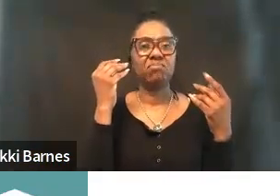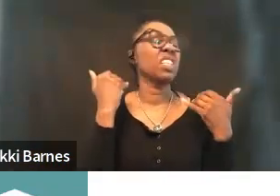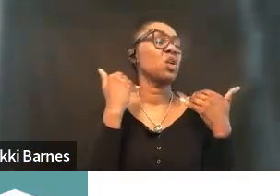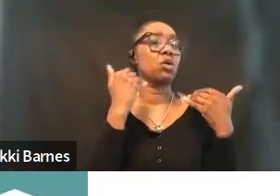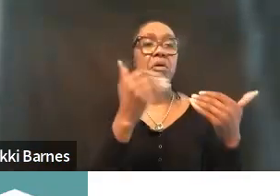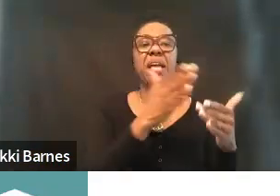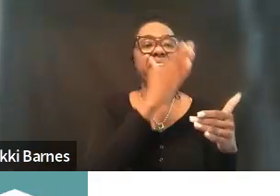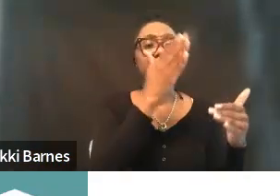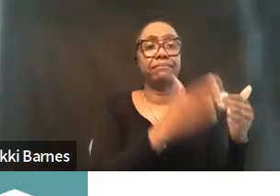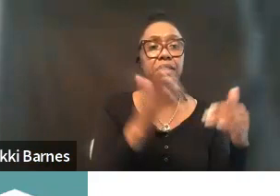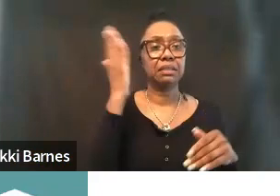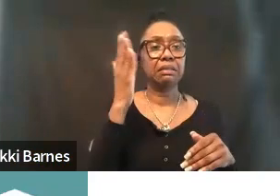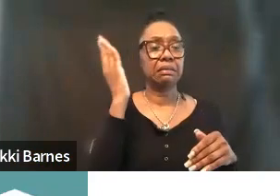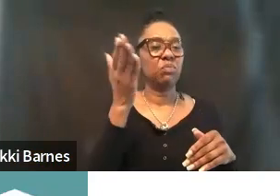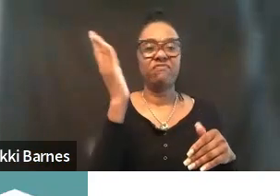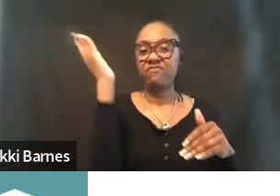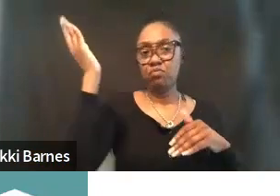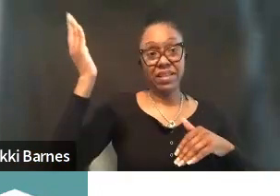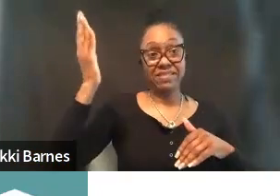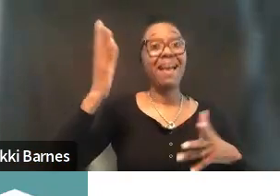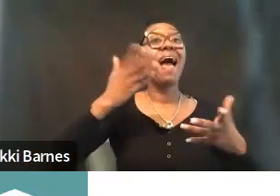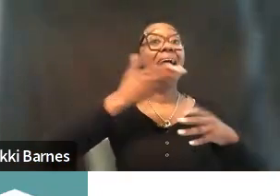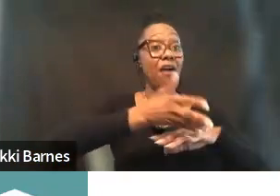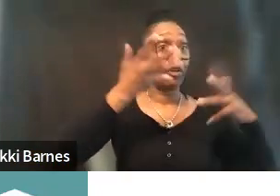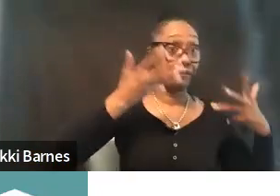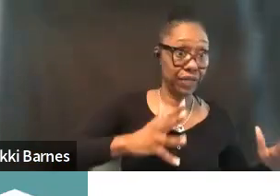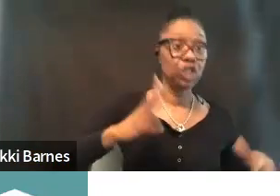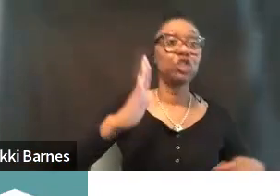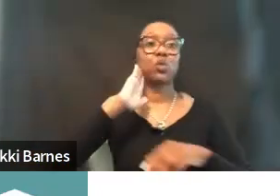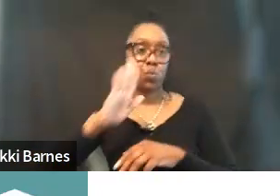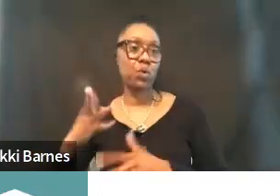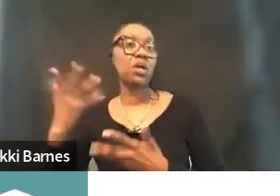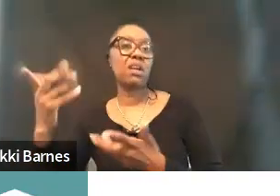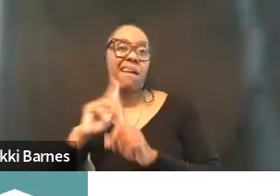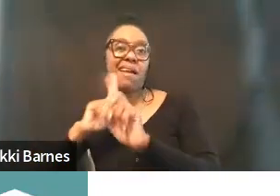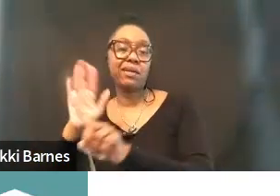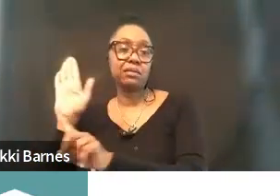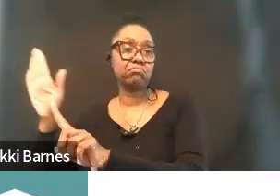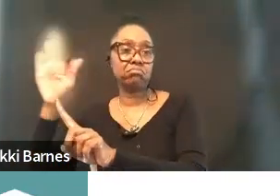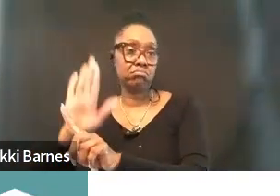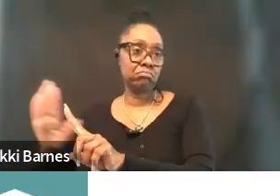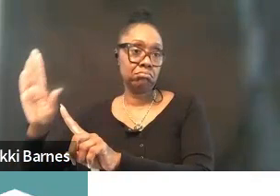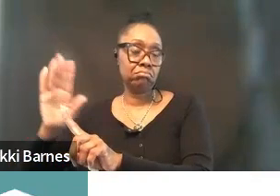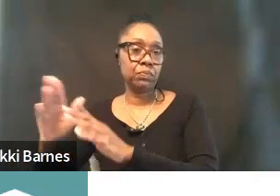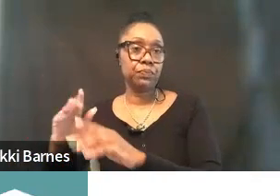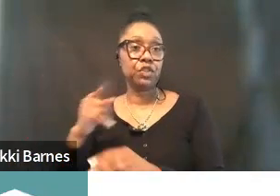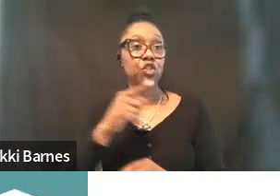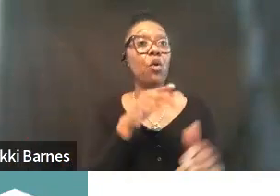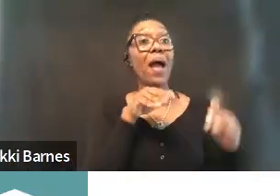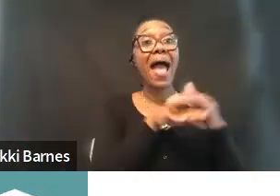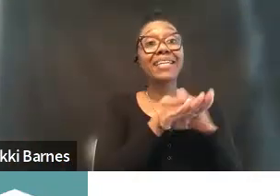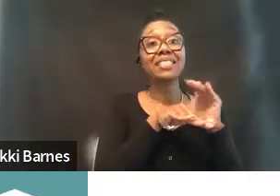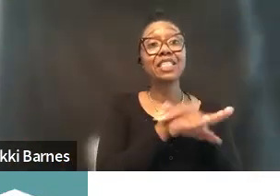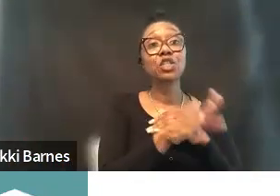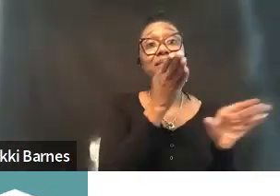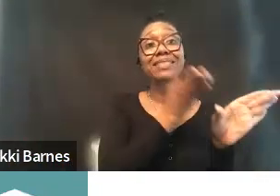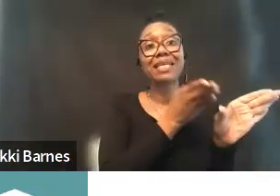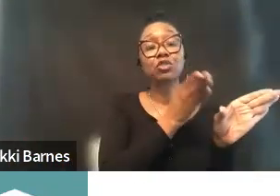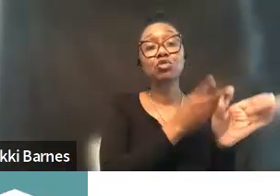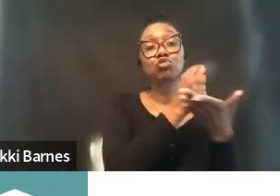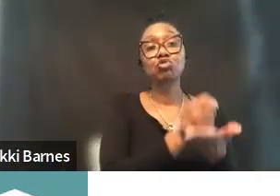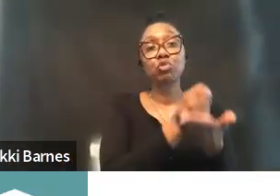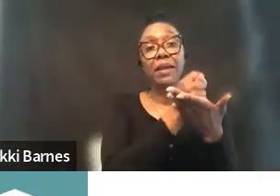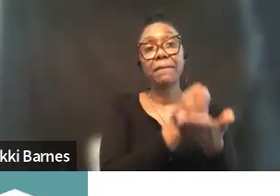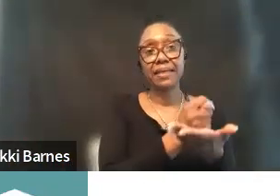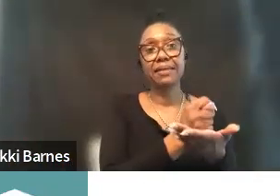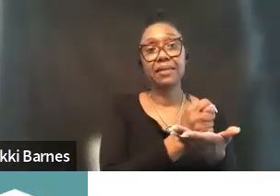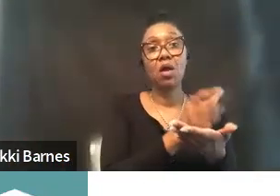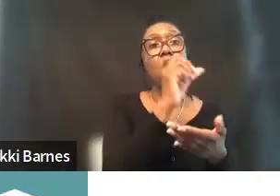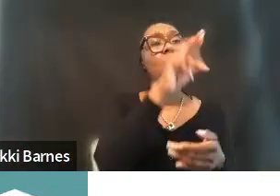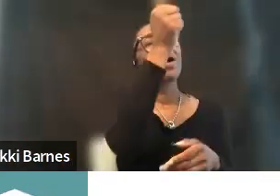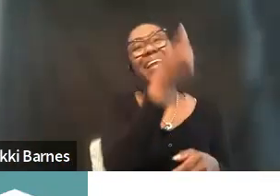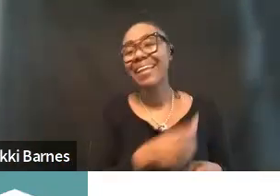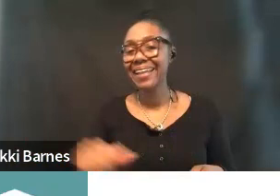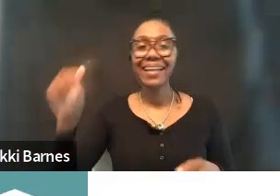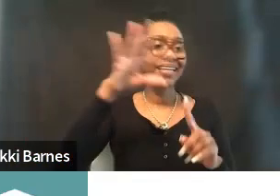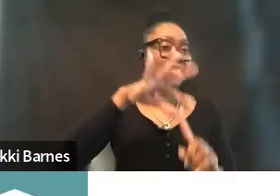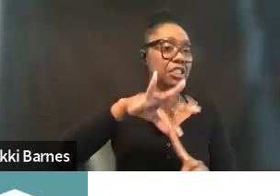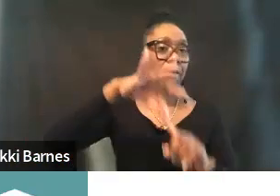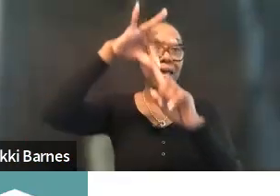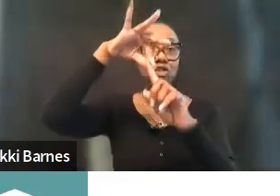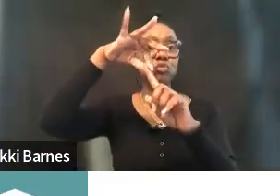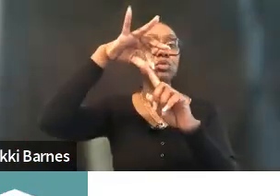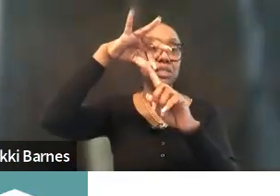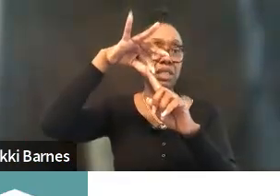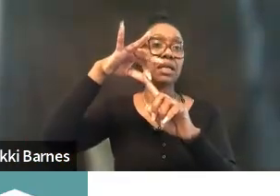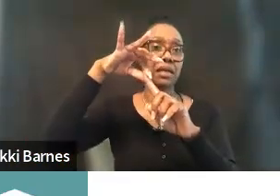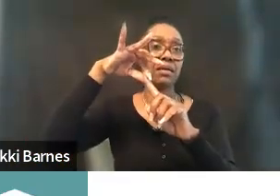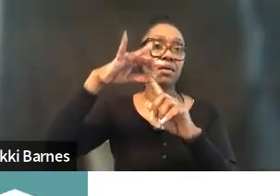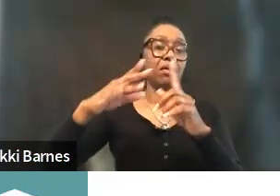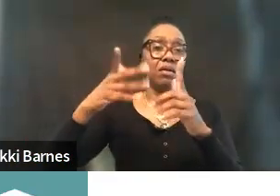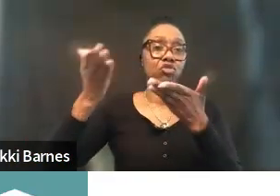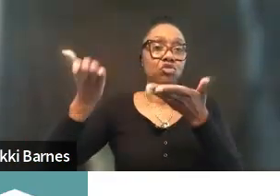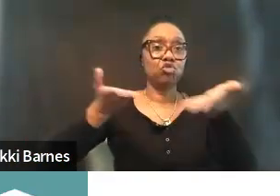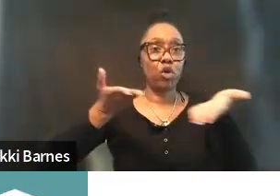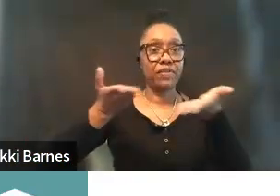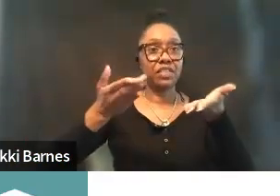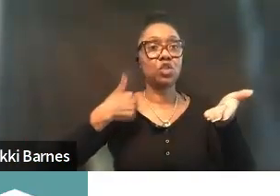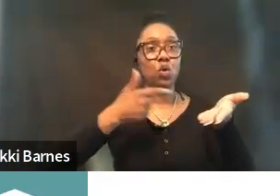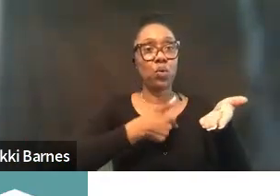I'm thinking let's get through our slides just because I'm worried that yeah. Alright, so as it relates to accessing a psychiatric residential treatment facilities and or any specialty unit considerations that we might move forward with.